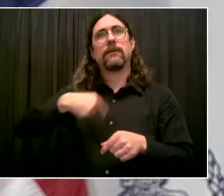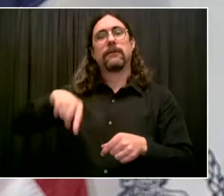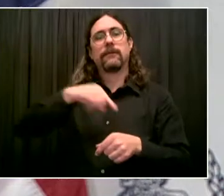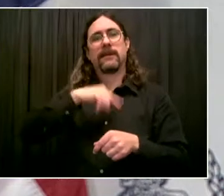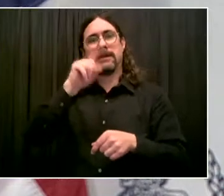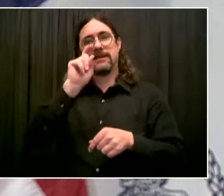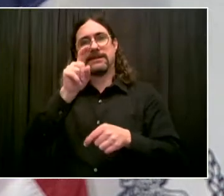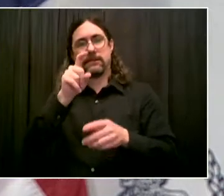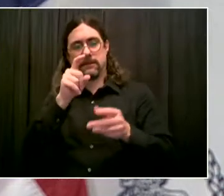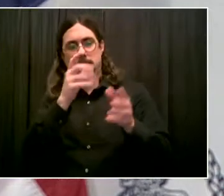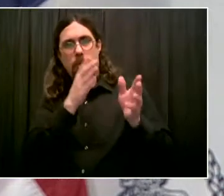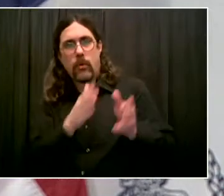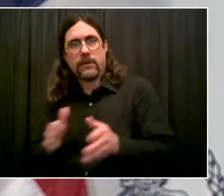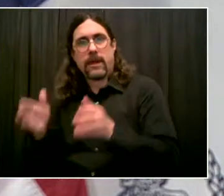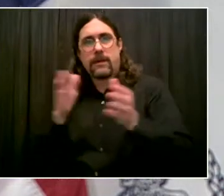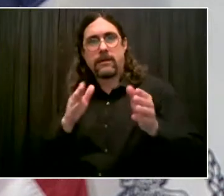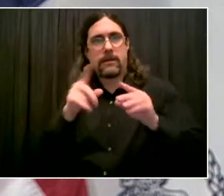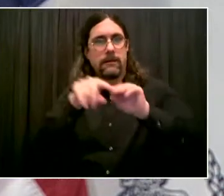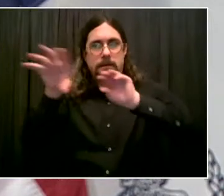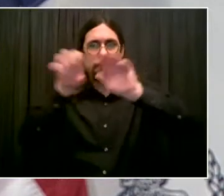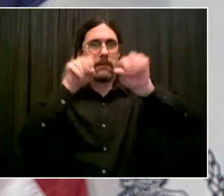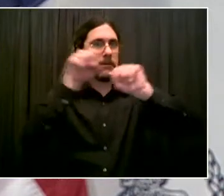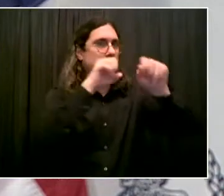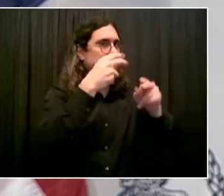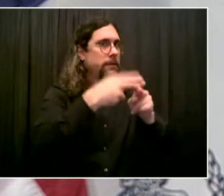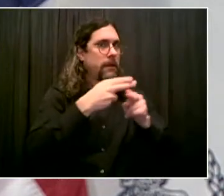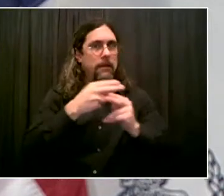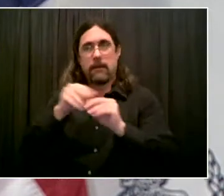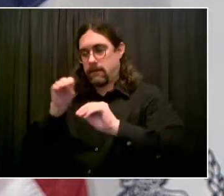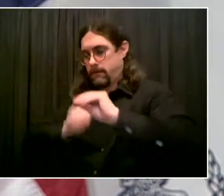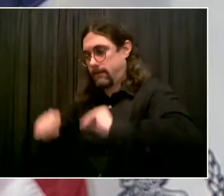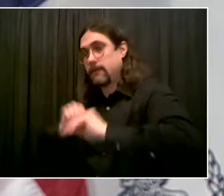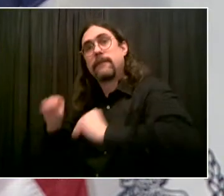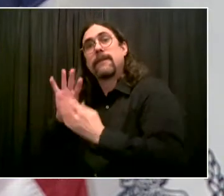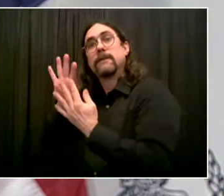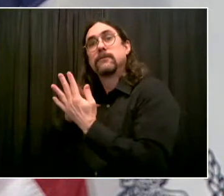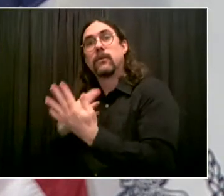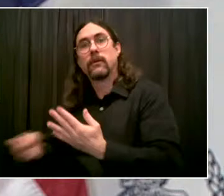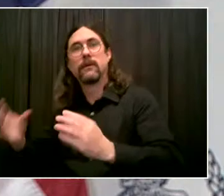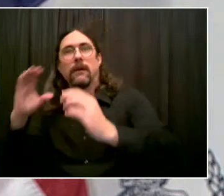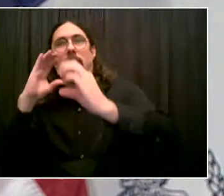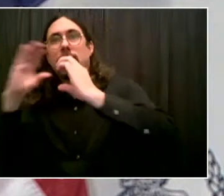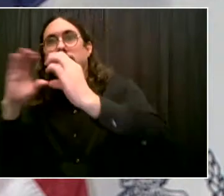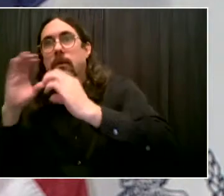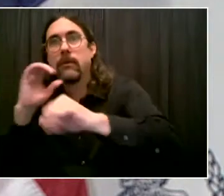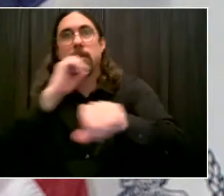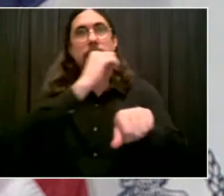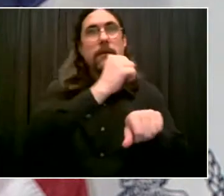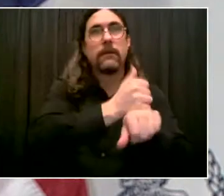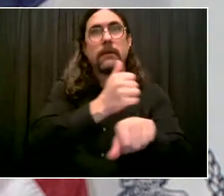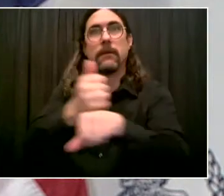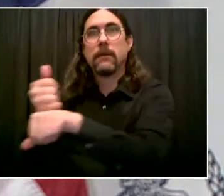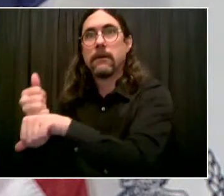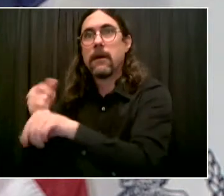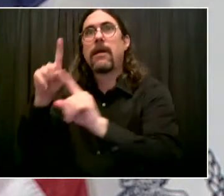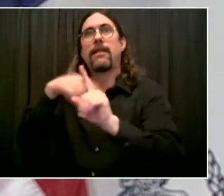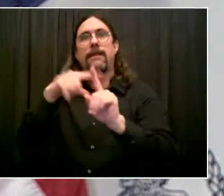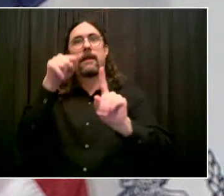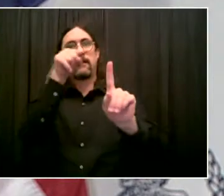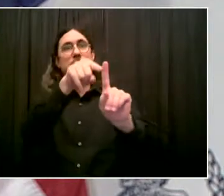ARE GOING TO